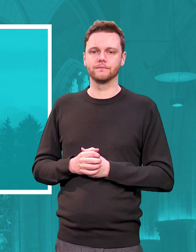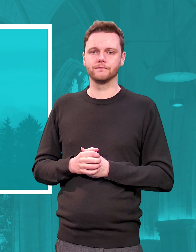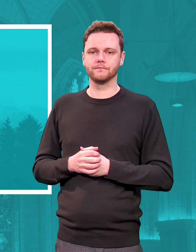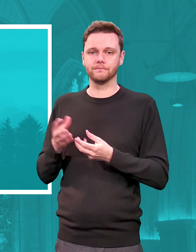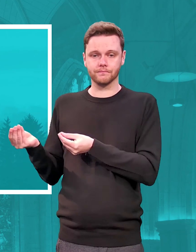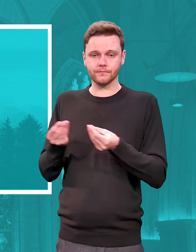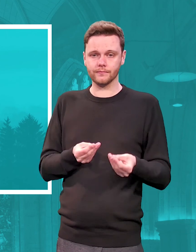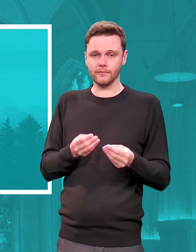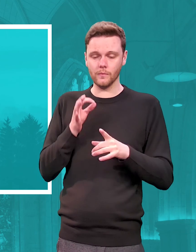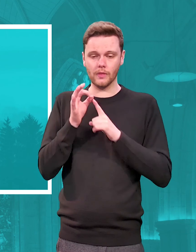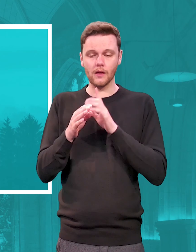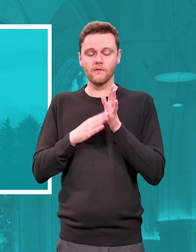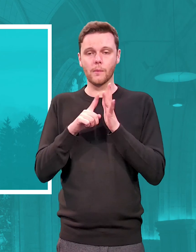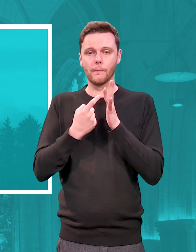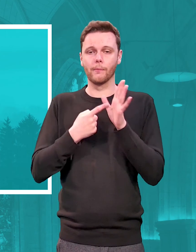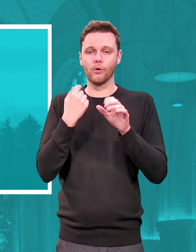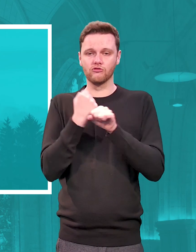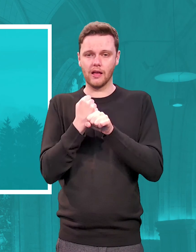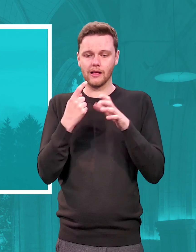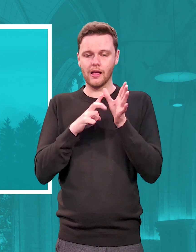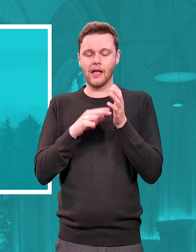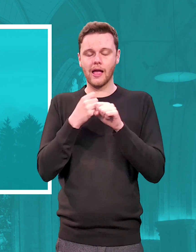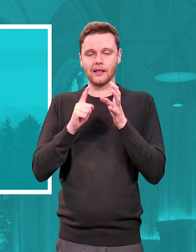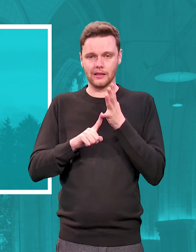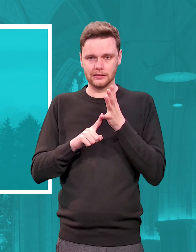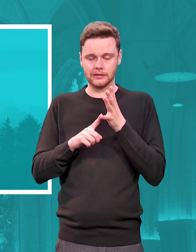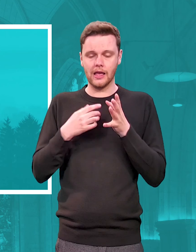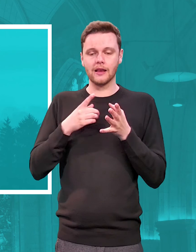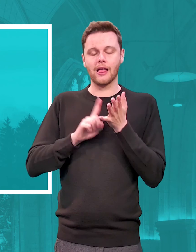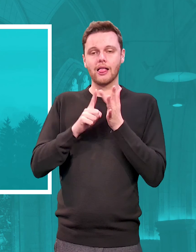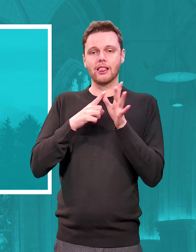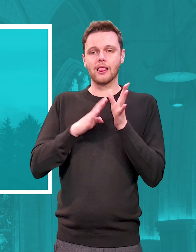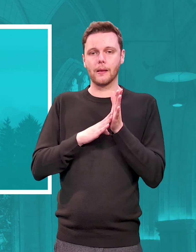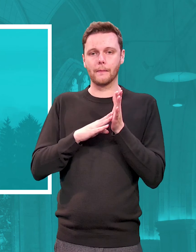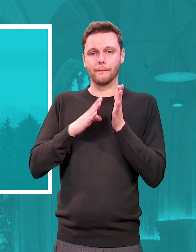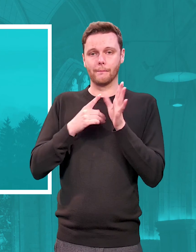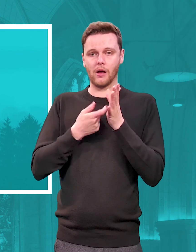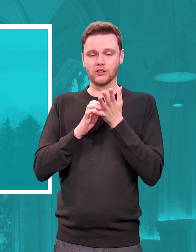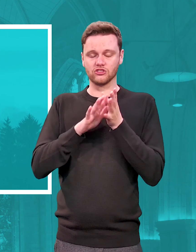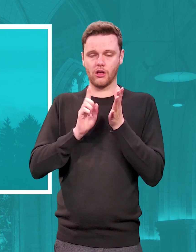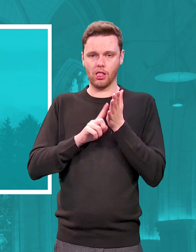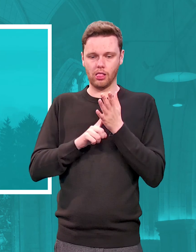of Mrs Morag Angus, and Mr Leon Marshall to the Trust. I heartily commend these appointments to Assembly.